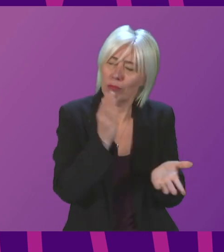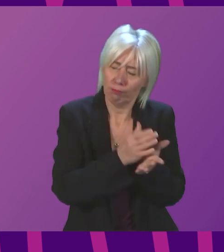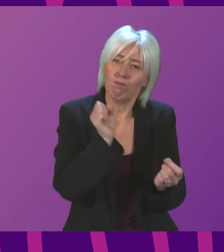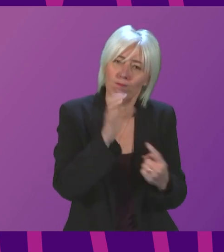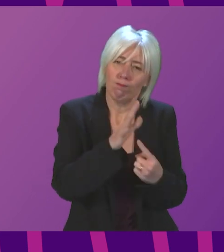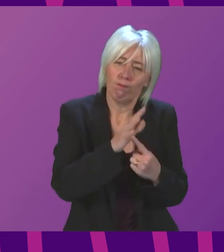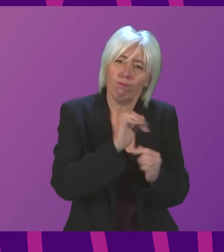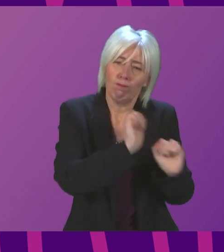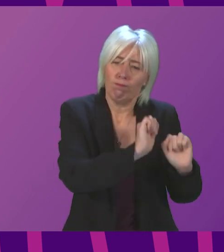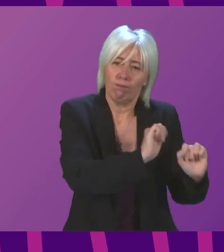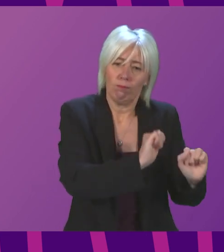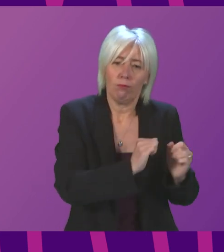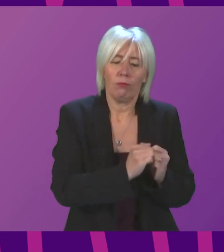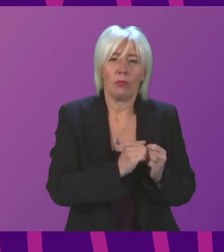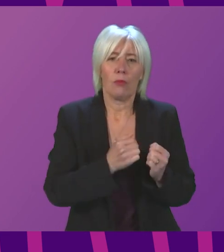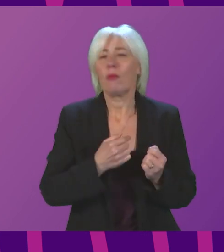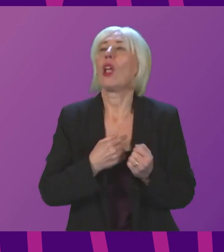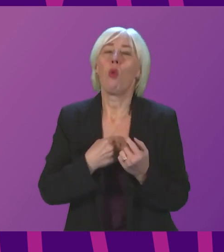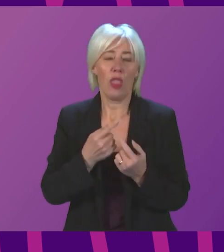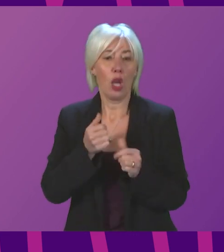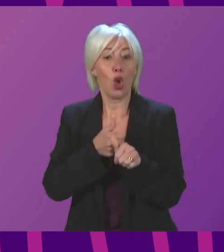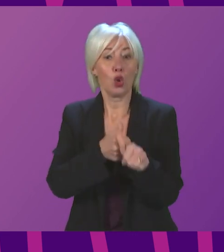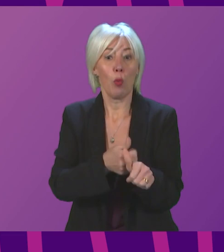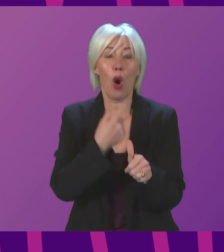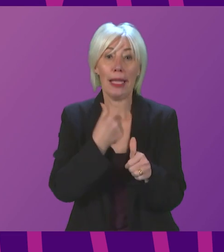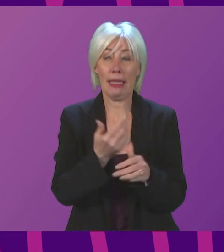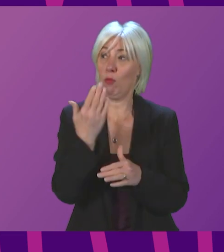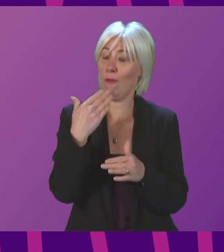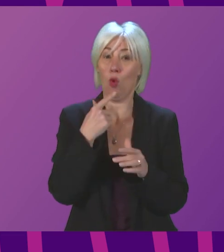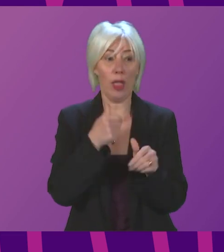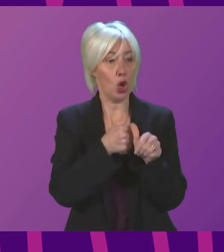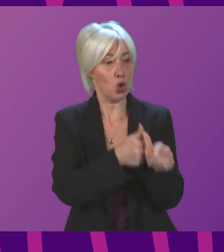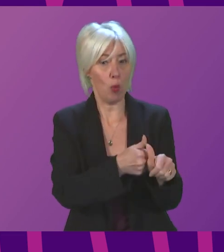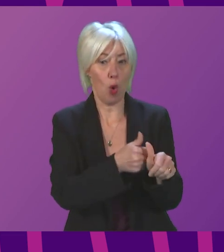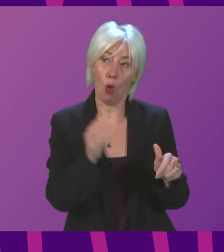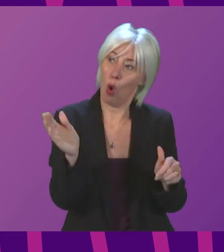Obviously, the support that I referred to earlier supports businesses across Glasgow,